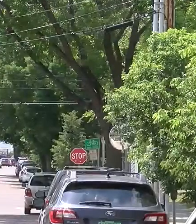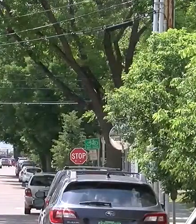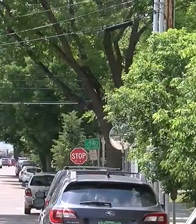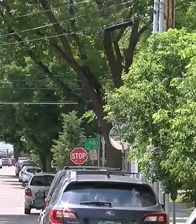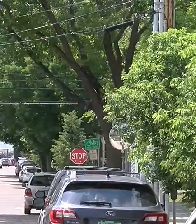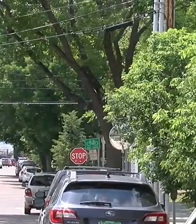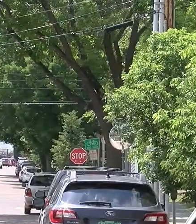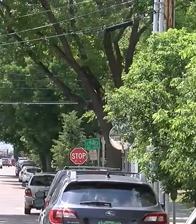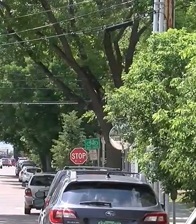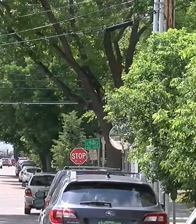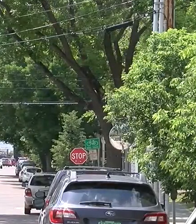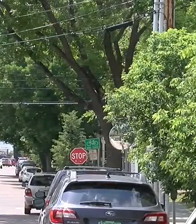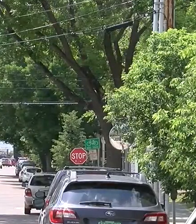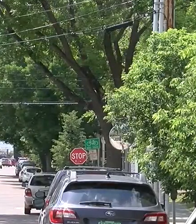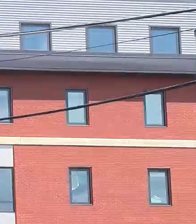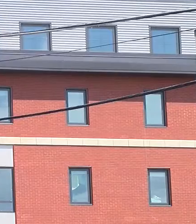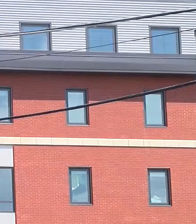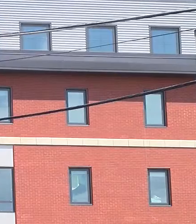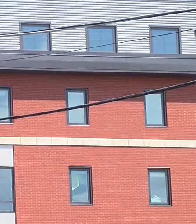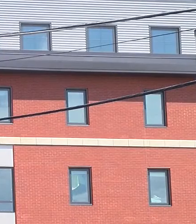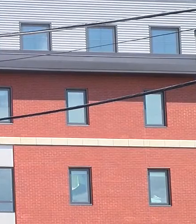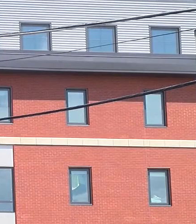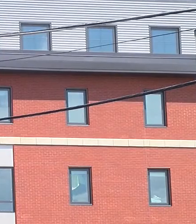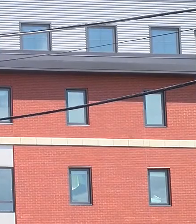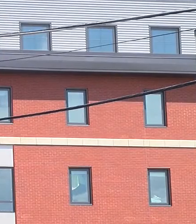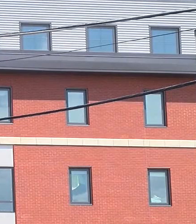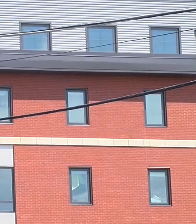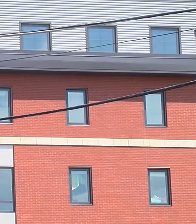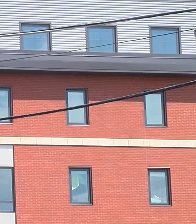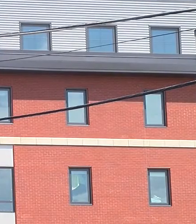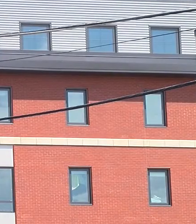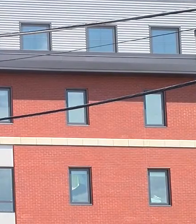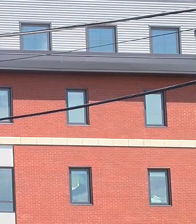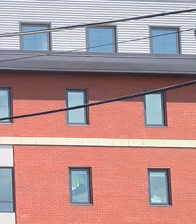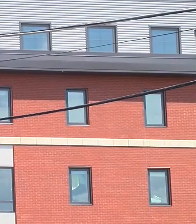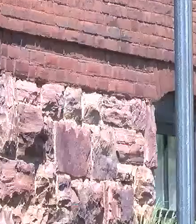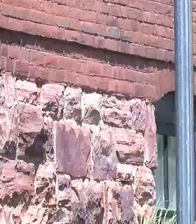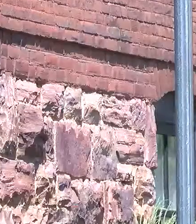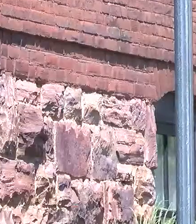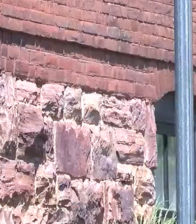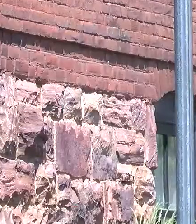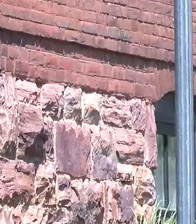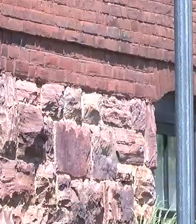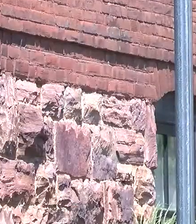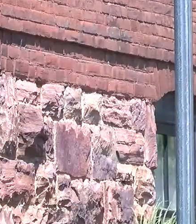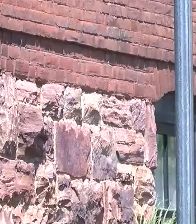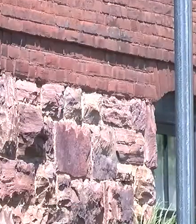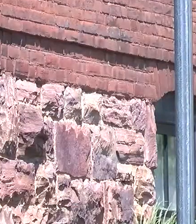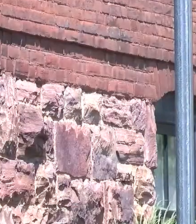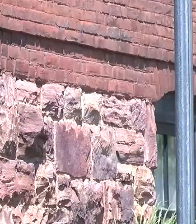EMERGENCY, VERMONT'S EVICTION MORATORIUM WILL EXPIRE, SO AT SOME POINT IN JULY, THOSE WHO HAVE BEEN ABLE TO HOLD ON TO HOUSING SINCE THE PANDEMIC